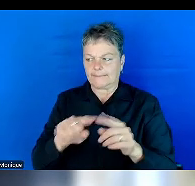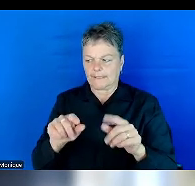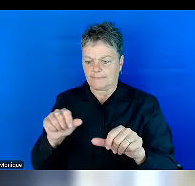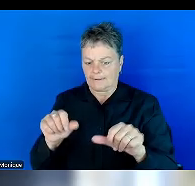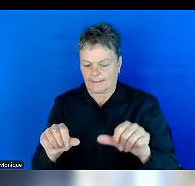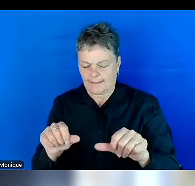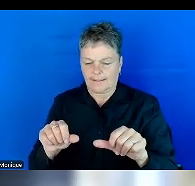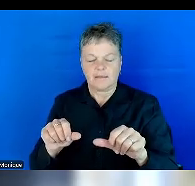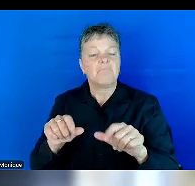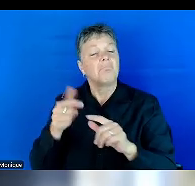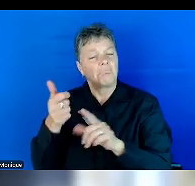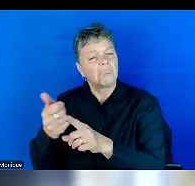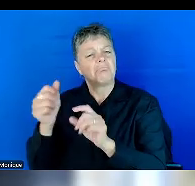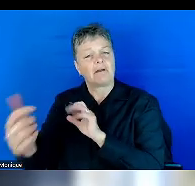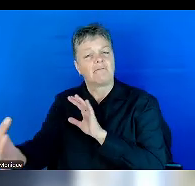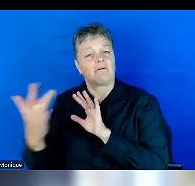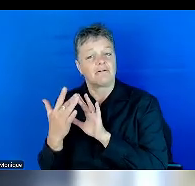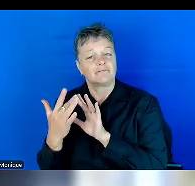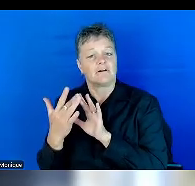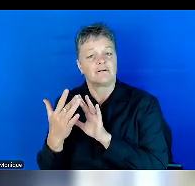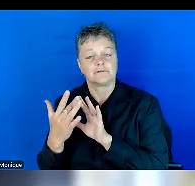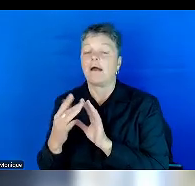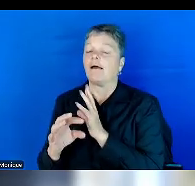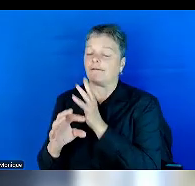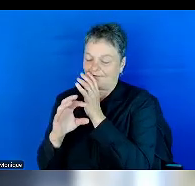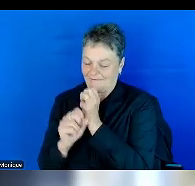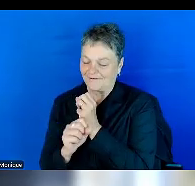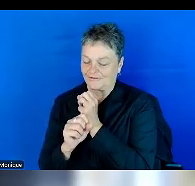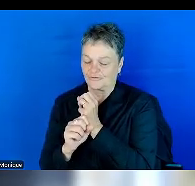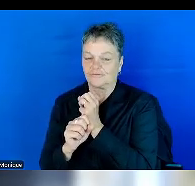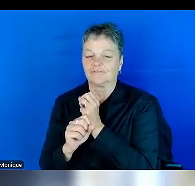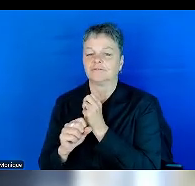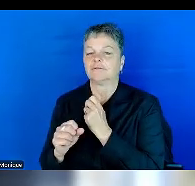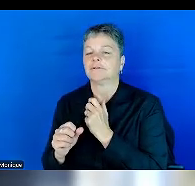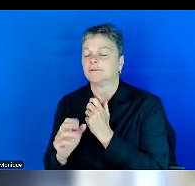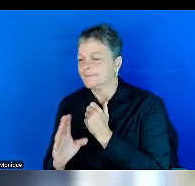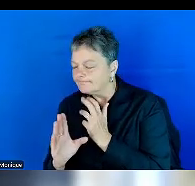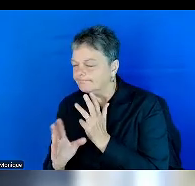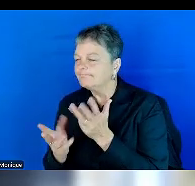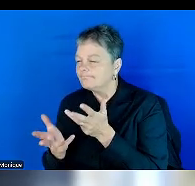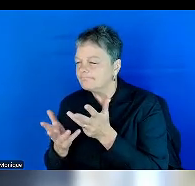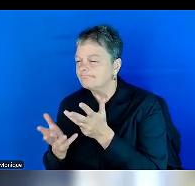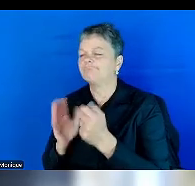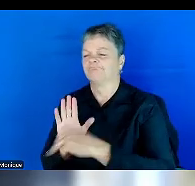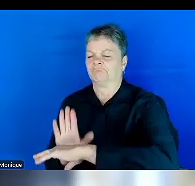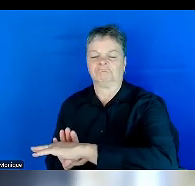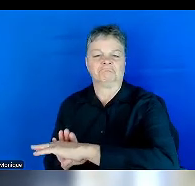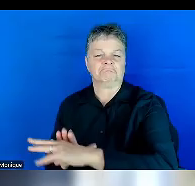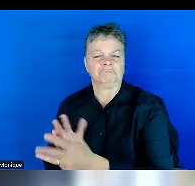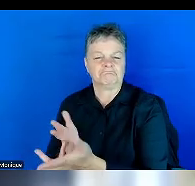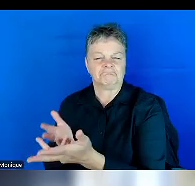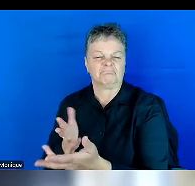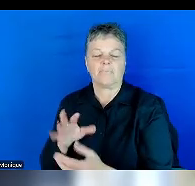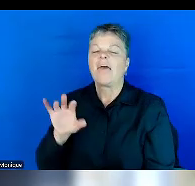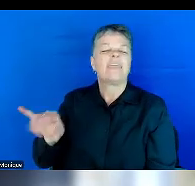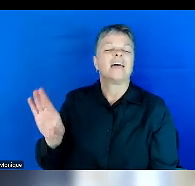uh to get a confidential case consult as well. Uh but that's through lawyers that they would